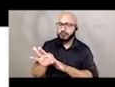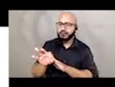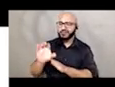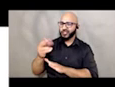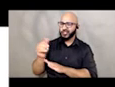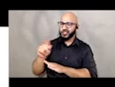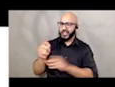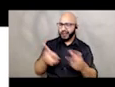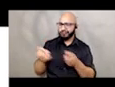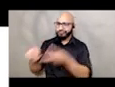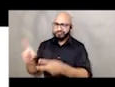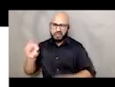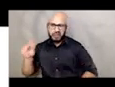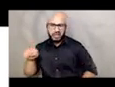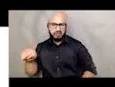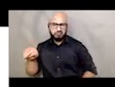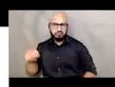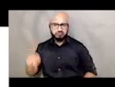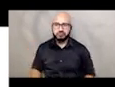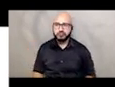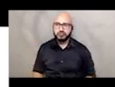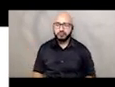I think we have it.